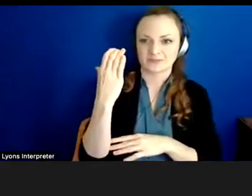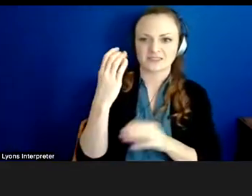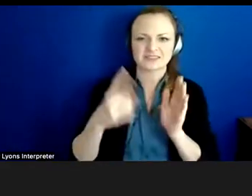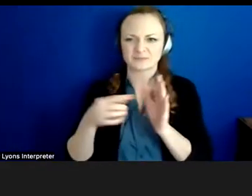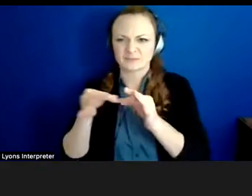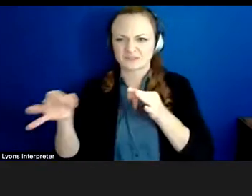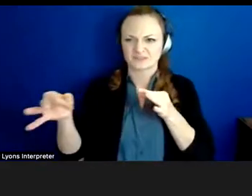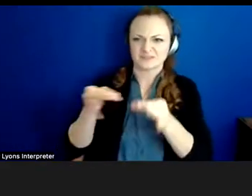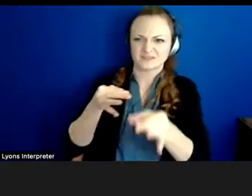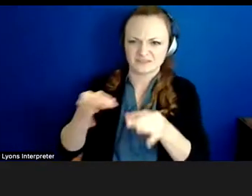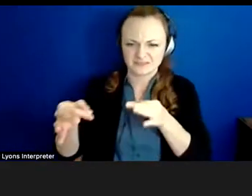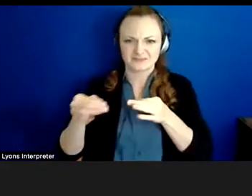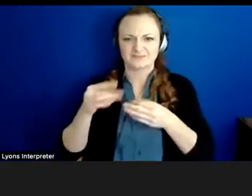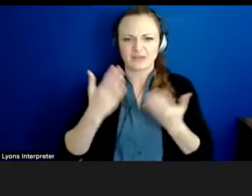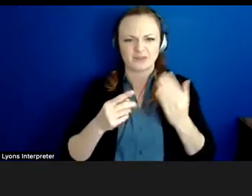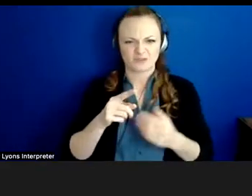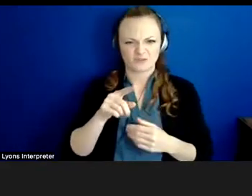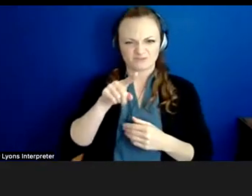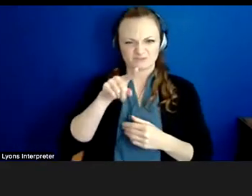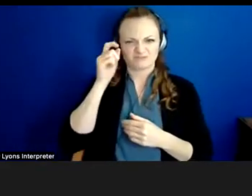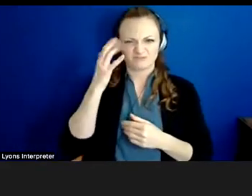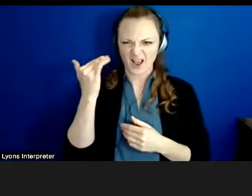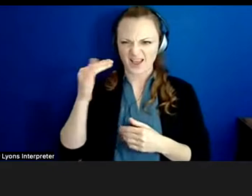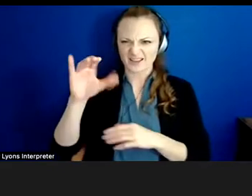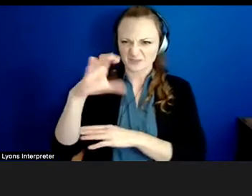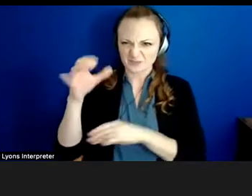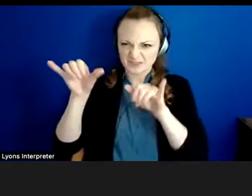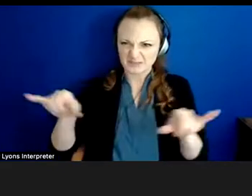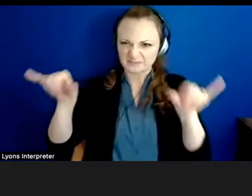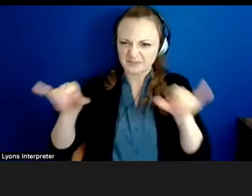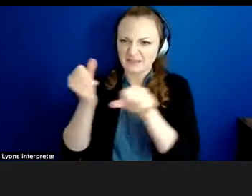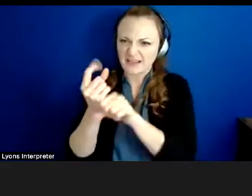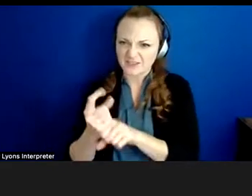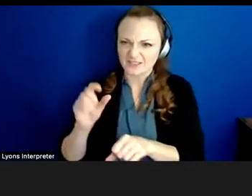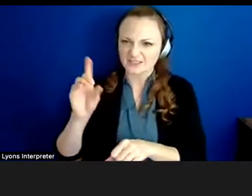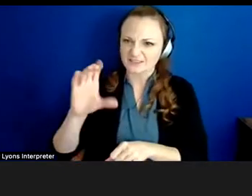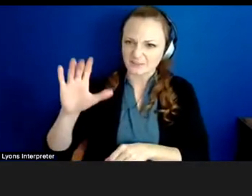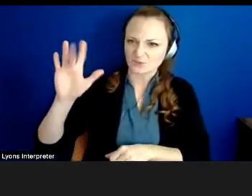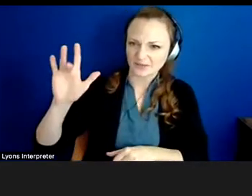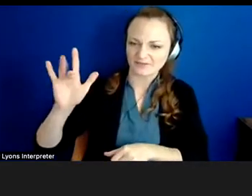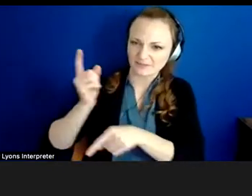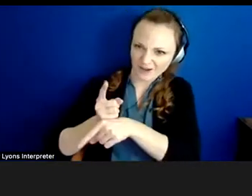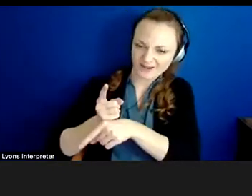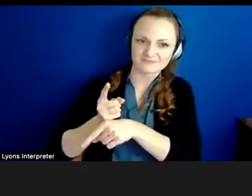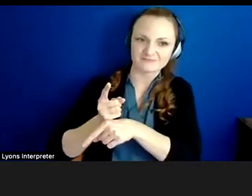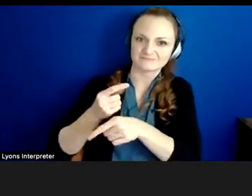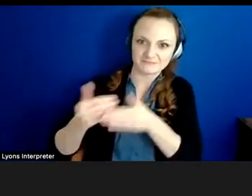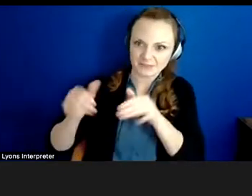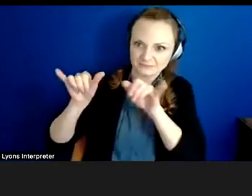Why, is that because Christmas is the same every year, and it is it's december the 20 fifth, whatever happens, is December the 20 fifth right?